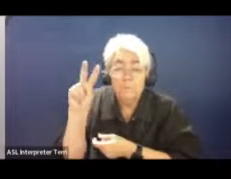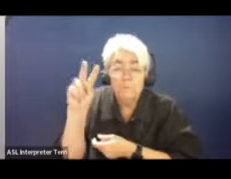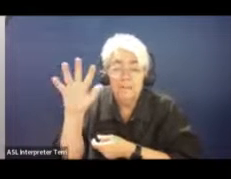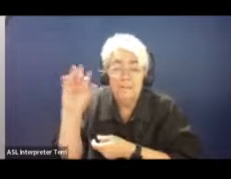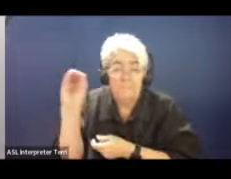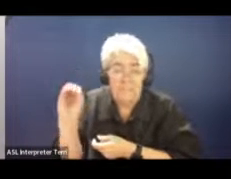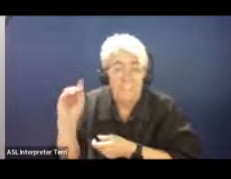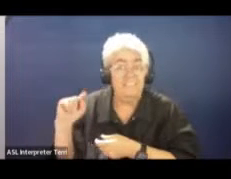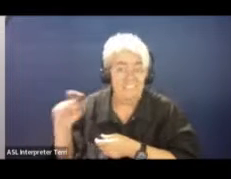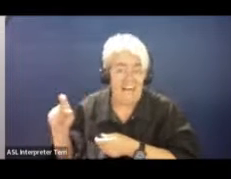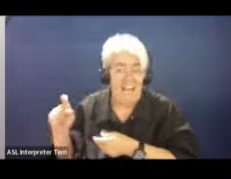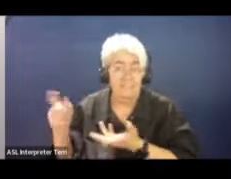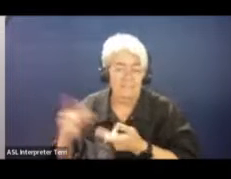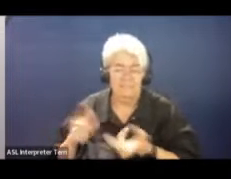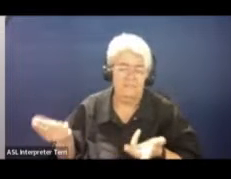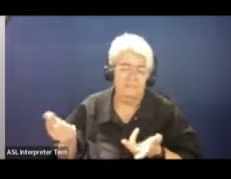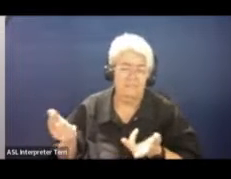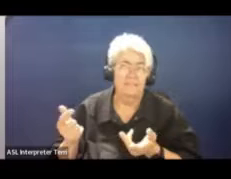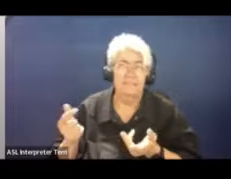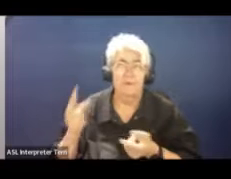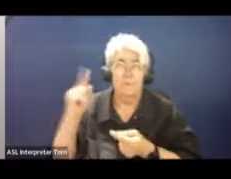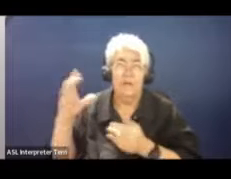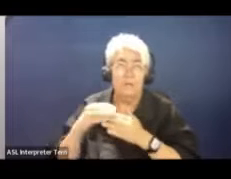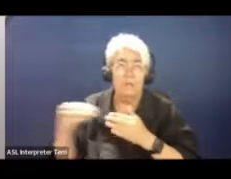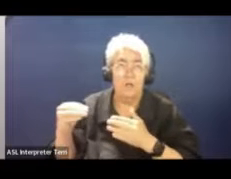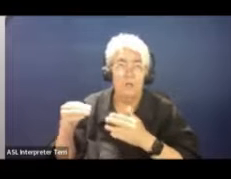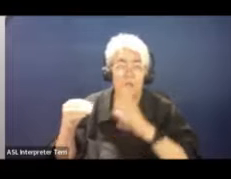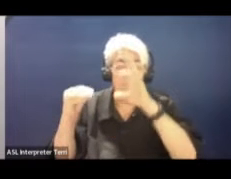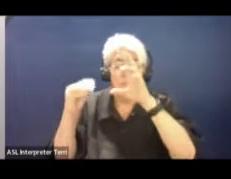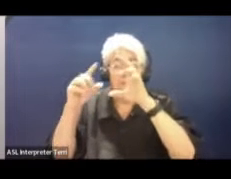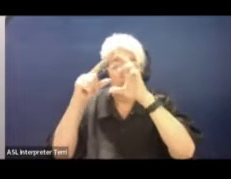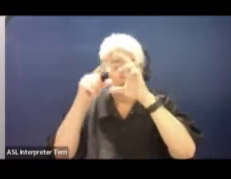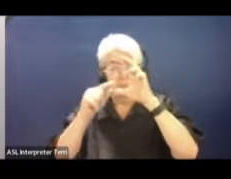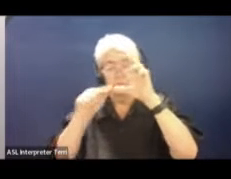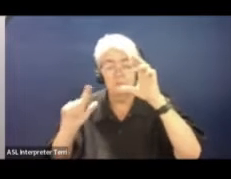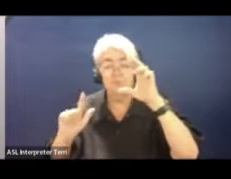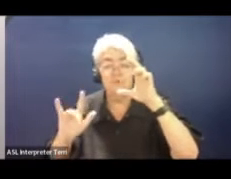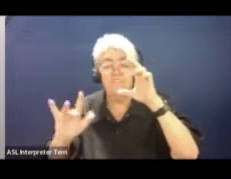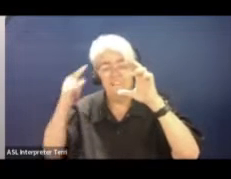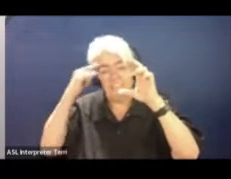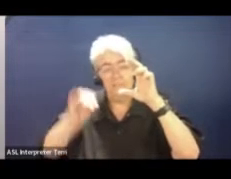So 25 cents to every $100 goes into this foundation. And then it's divided up into the